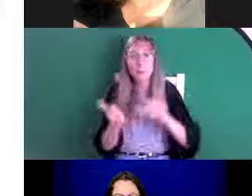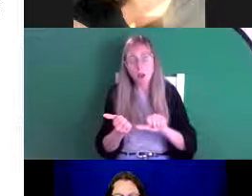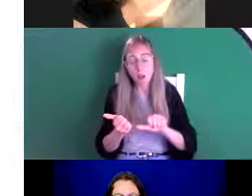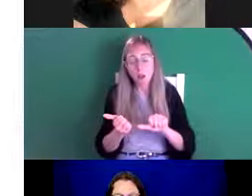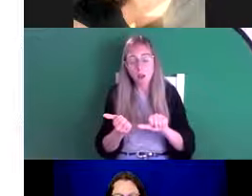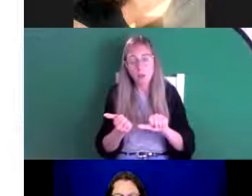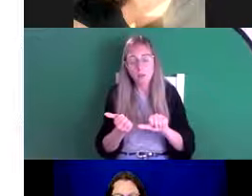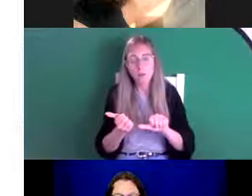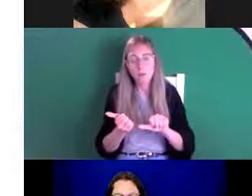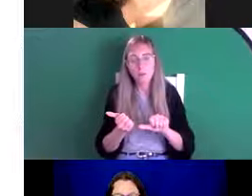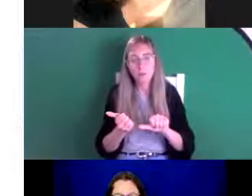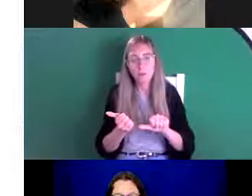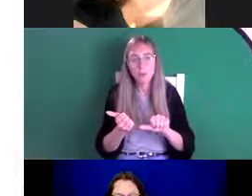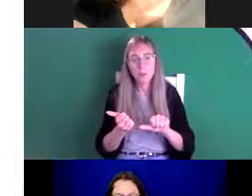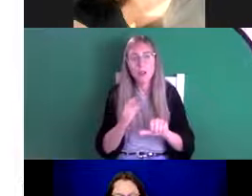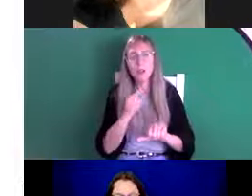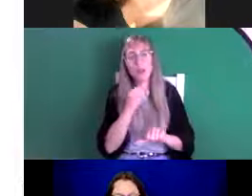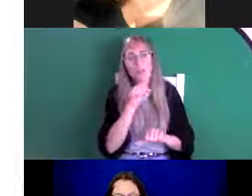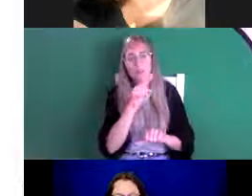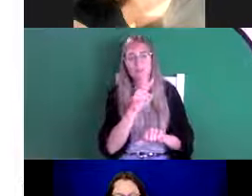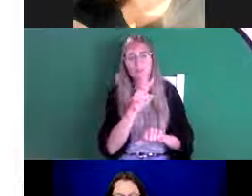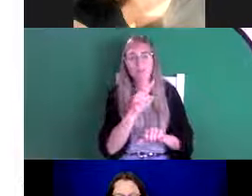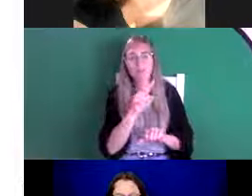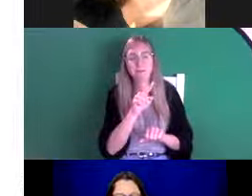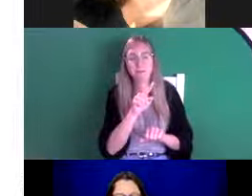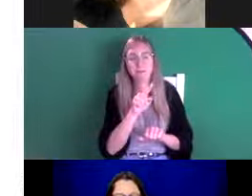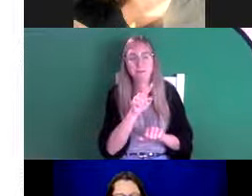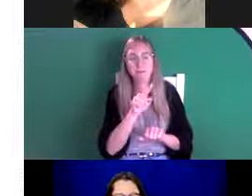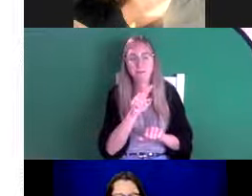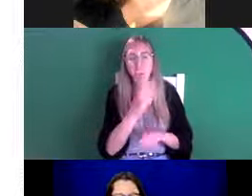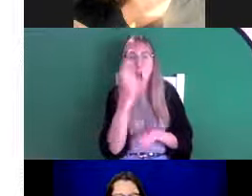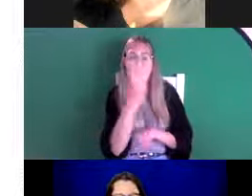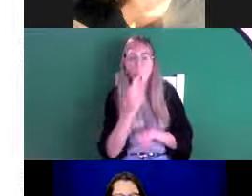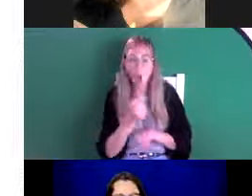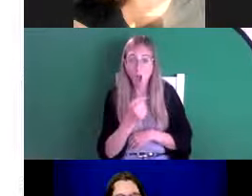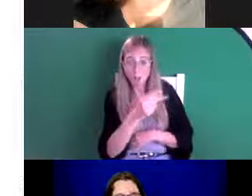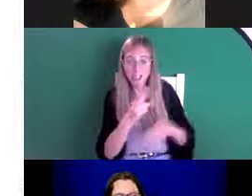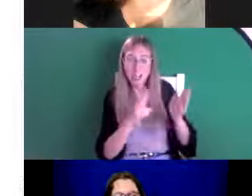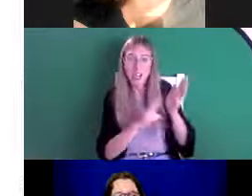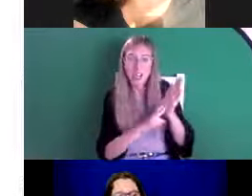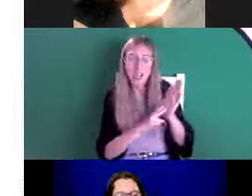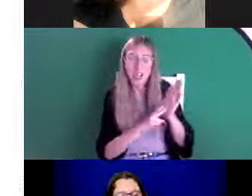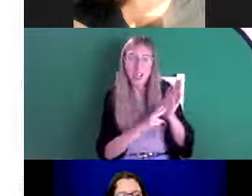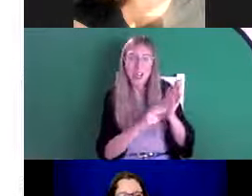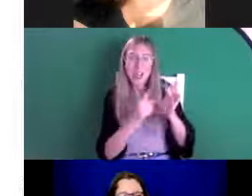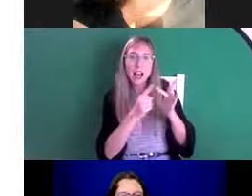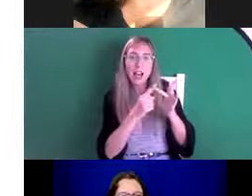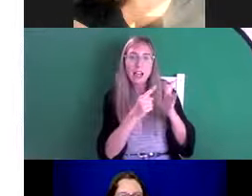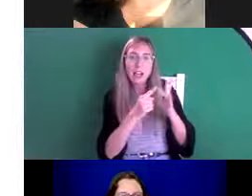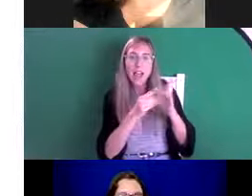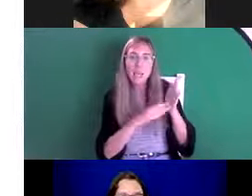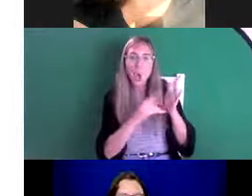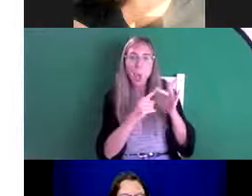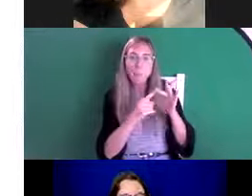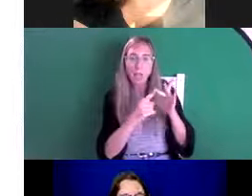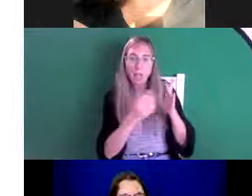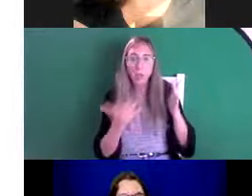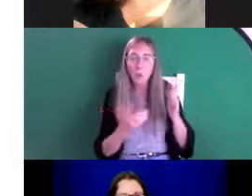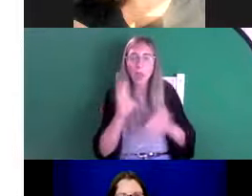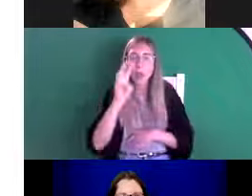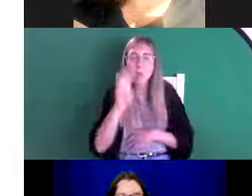up that's just to show a bit of art that's naomi lackmeyer down at g39 in cardiff and she's wearing